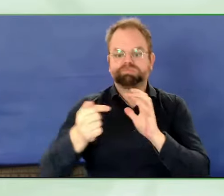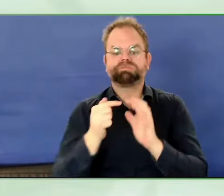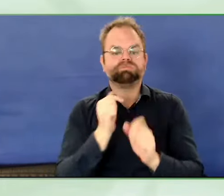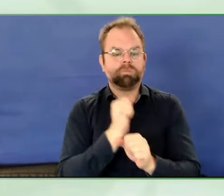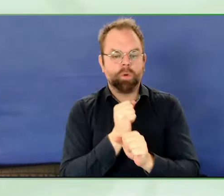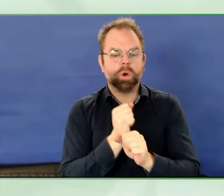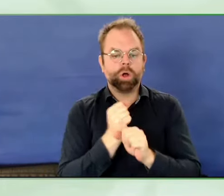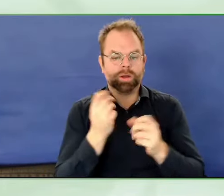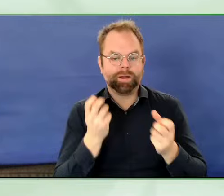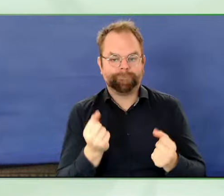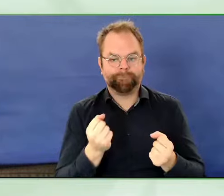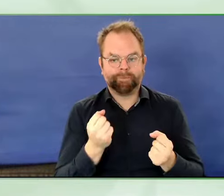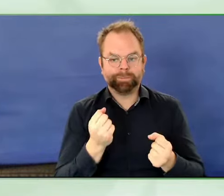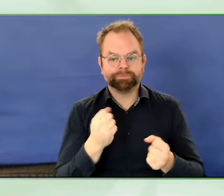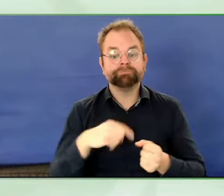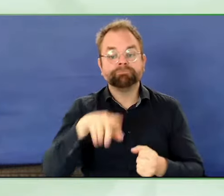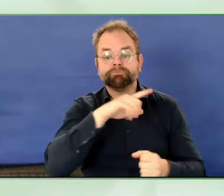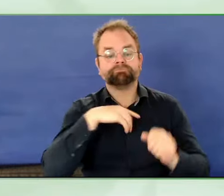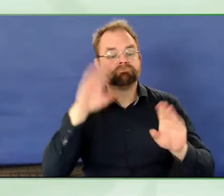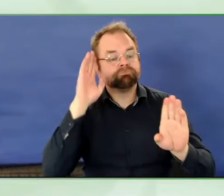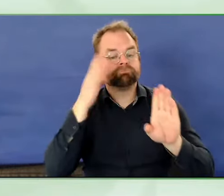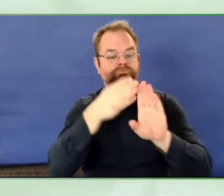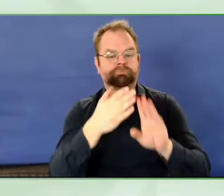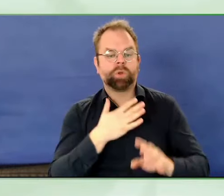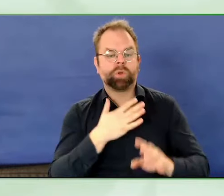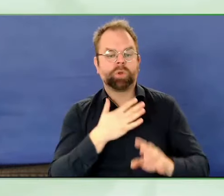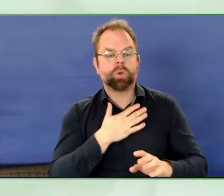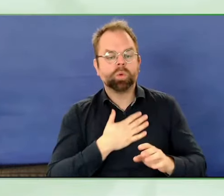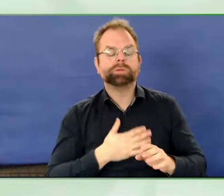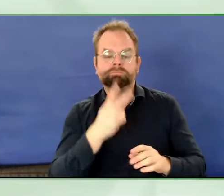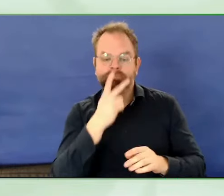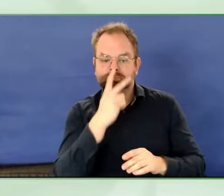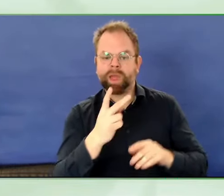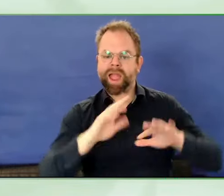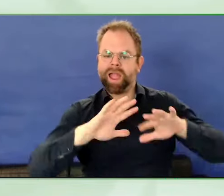at technology is just a connector between the teacher and the learner.